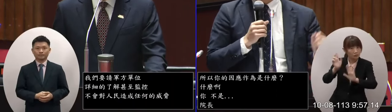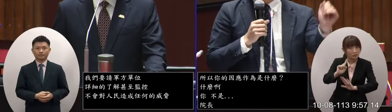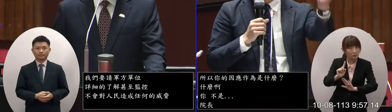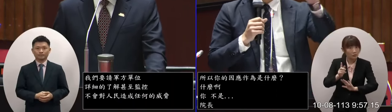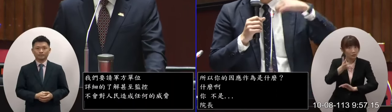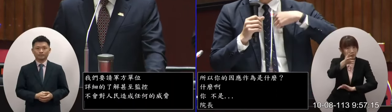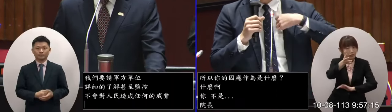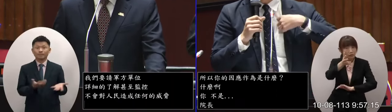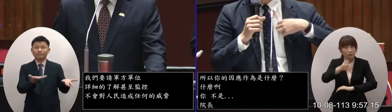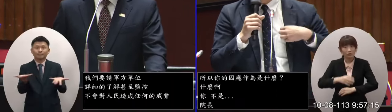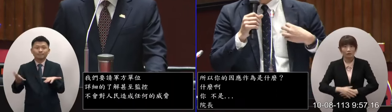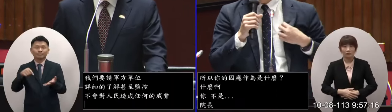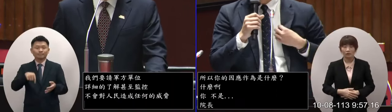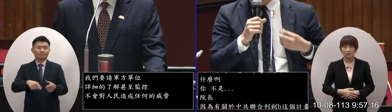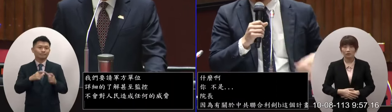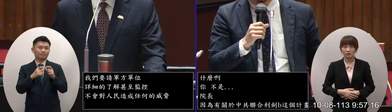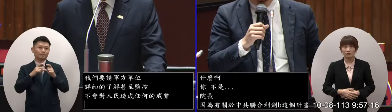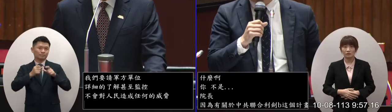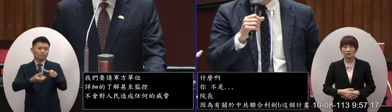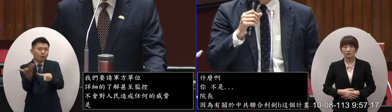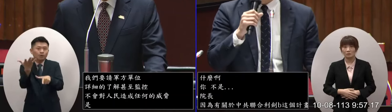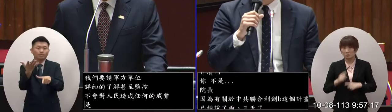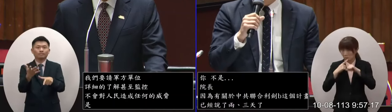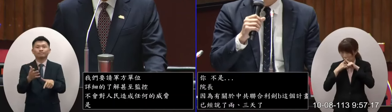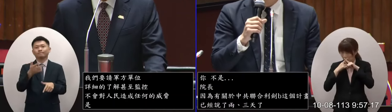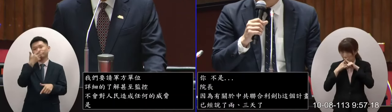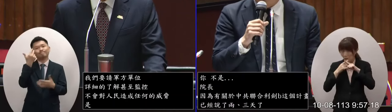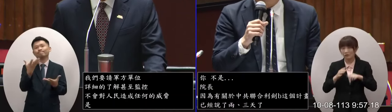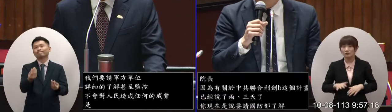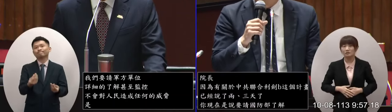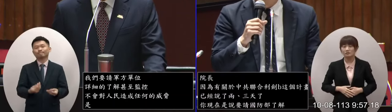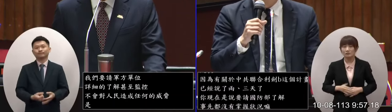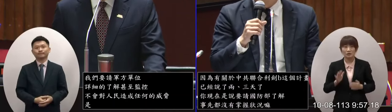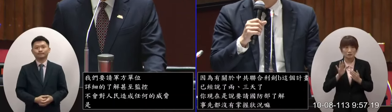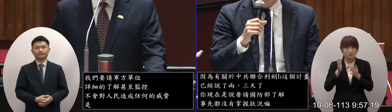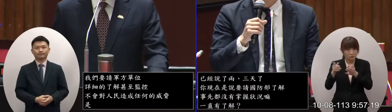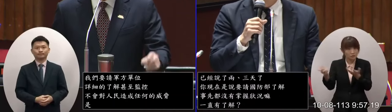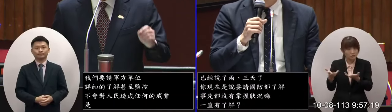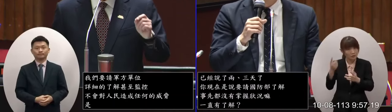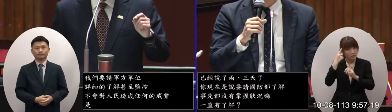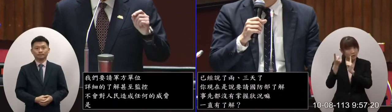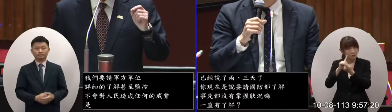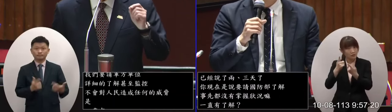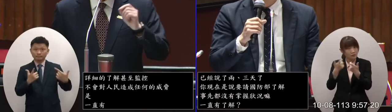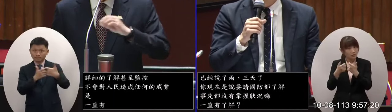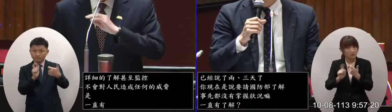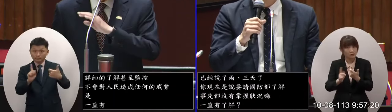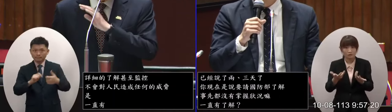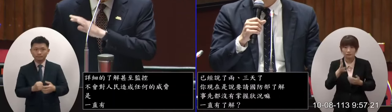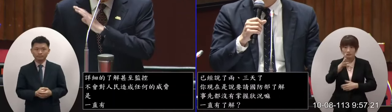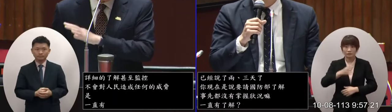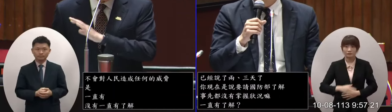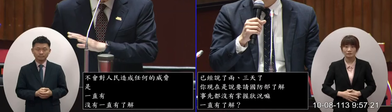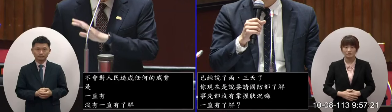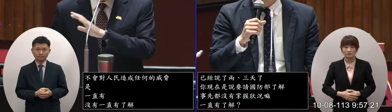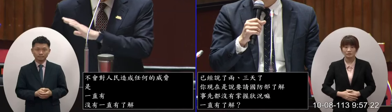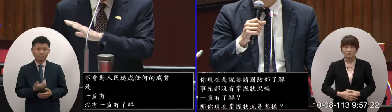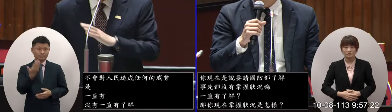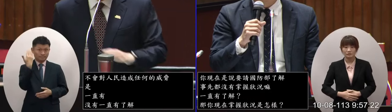are many things that I can’t say here. So what can we say about our response? The response is just before and now. This is